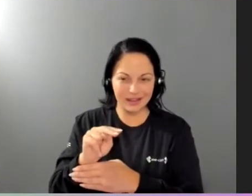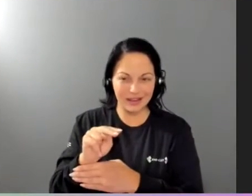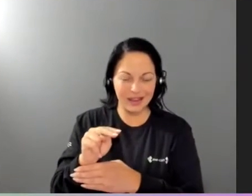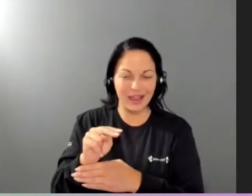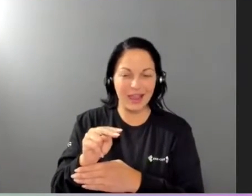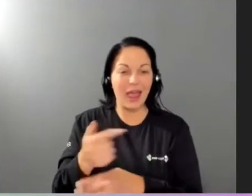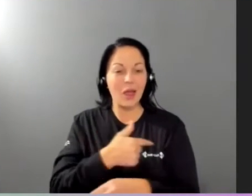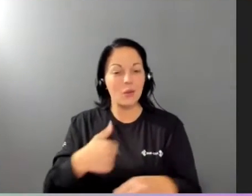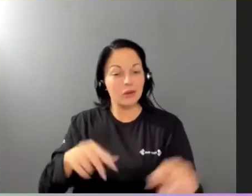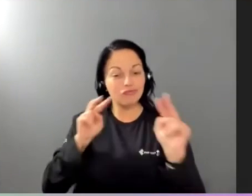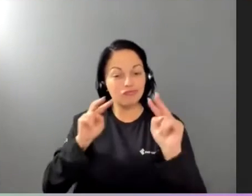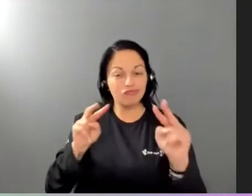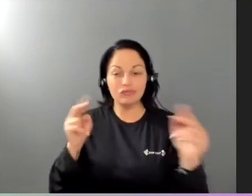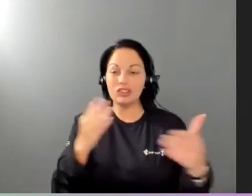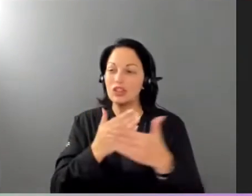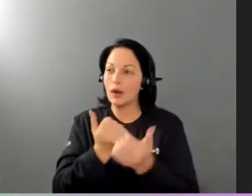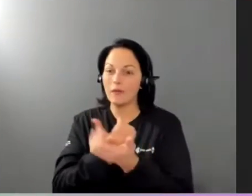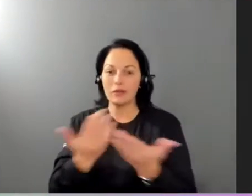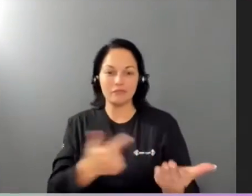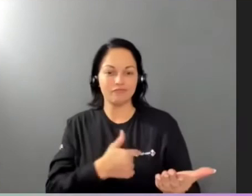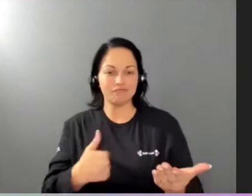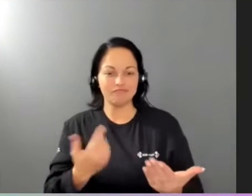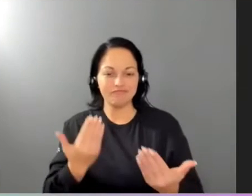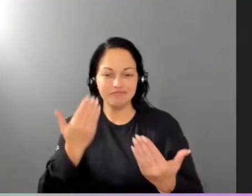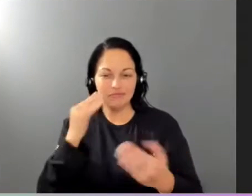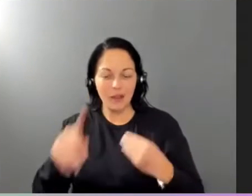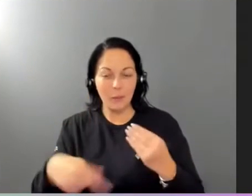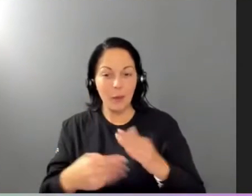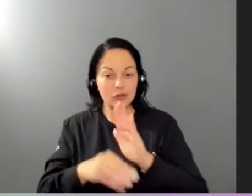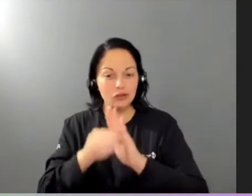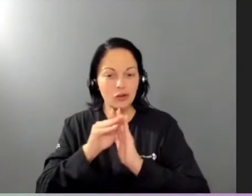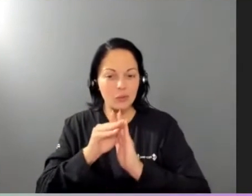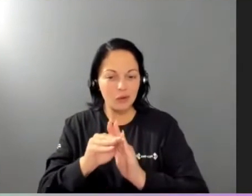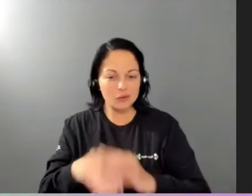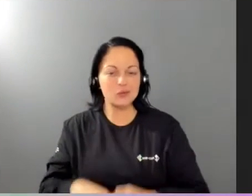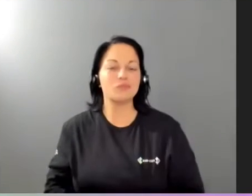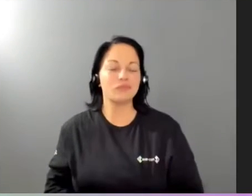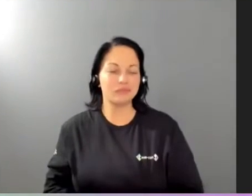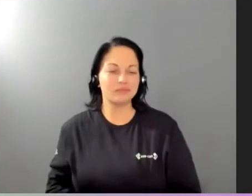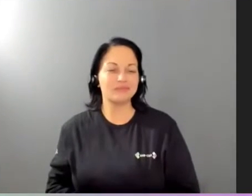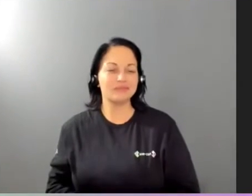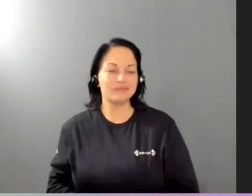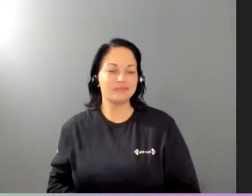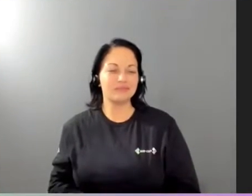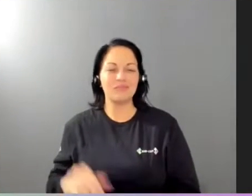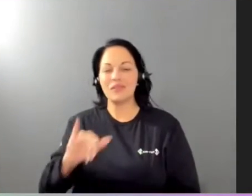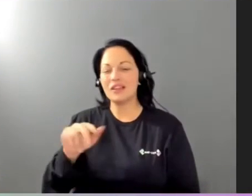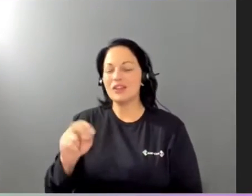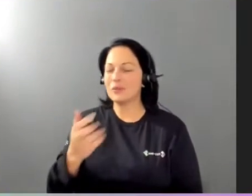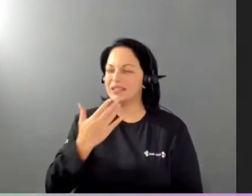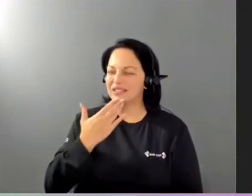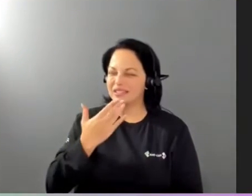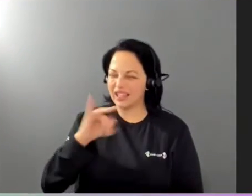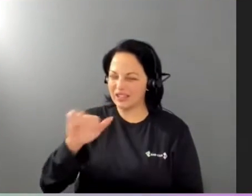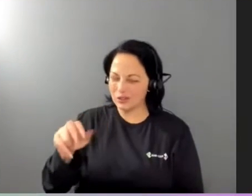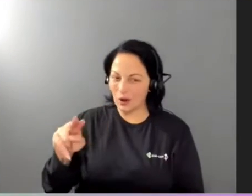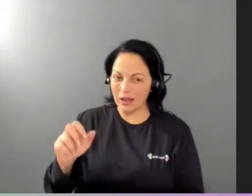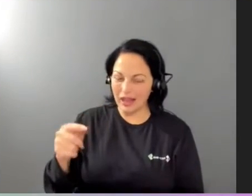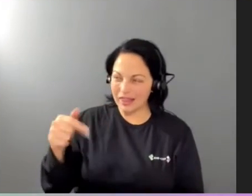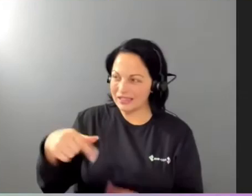discuss. I'm here with my friend colleague, James Thurston. We are looking forward to sharing everything